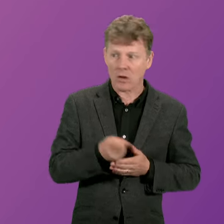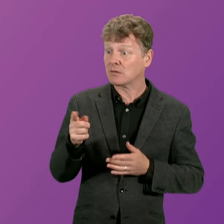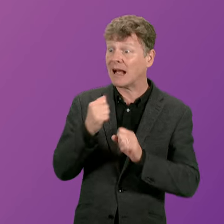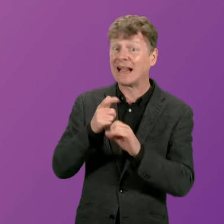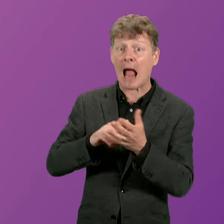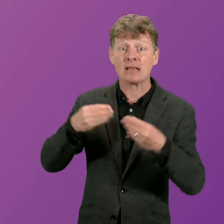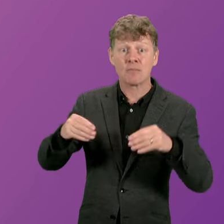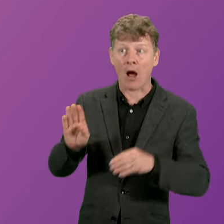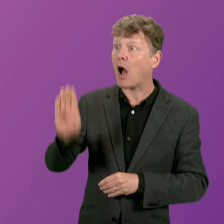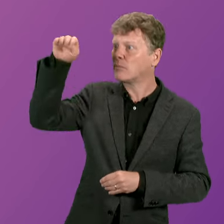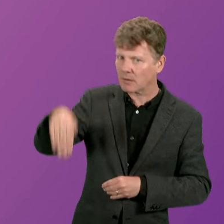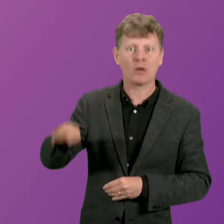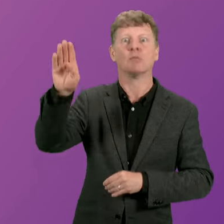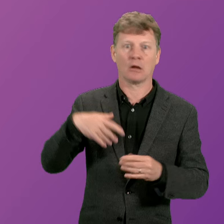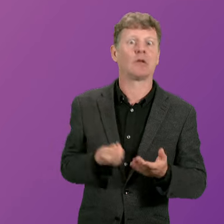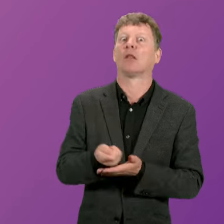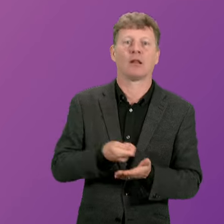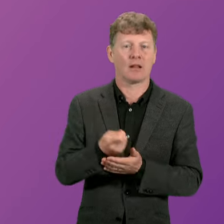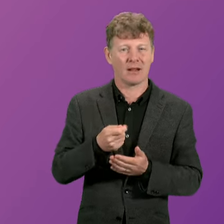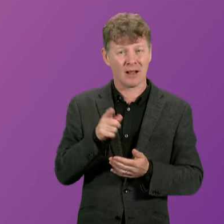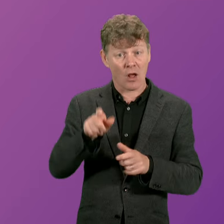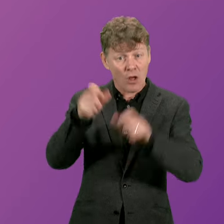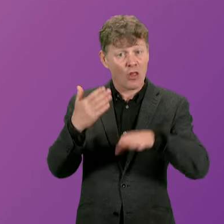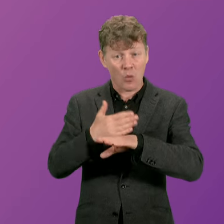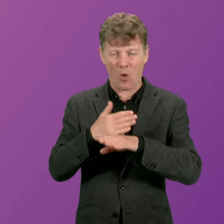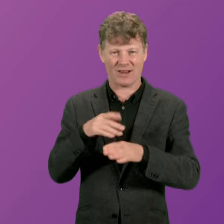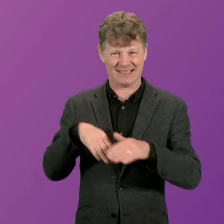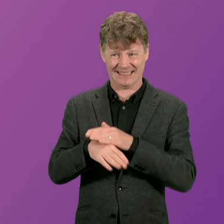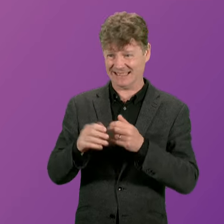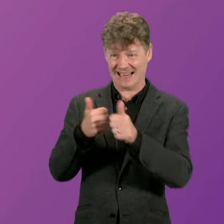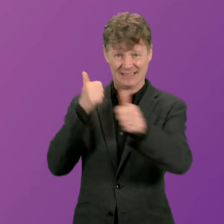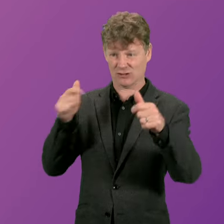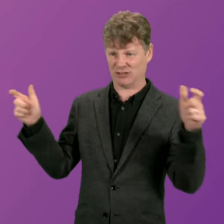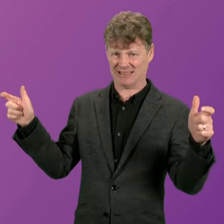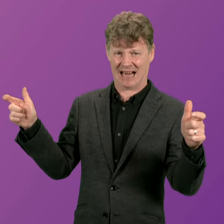security for oil and gas workers who are trapped in a declining industry, and there is no security